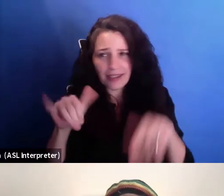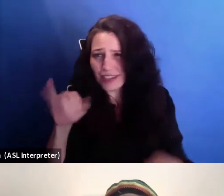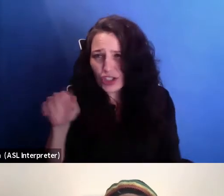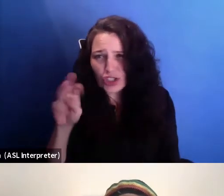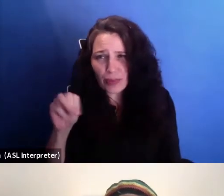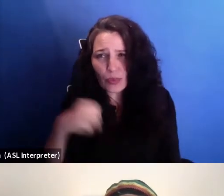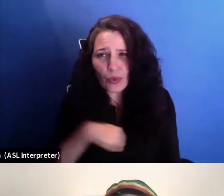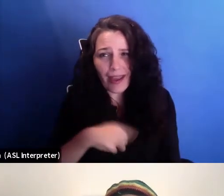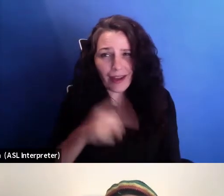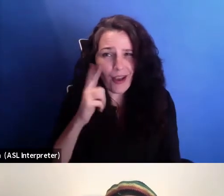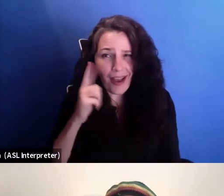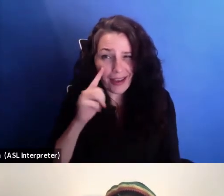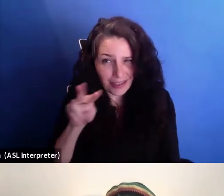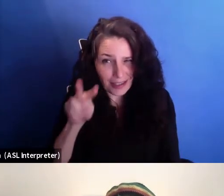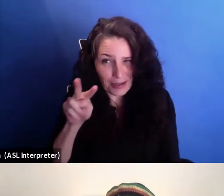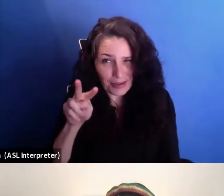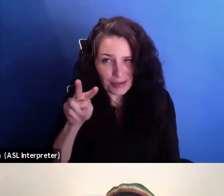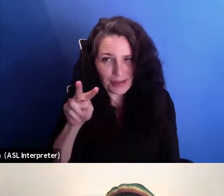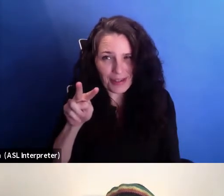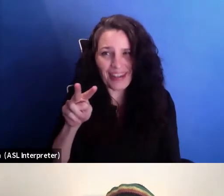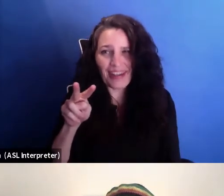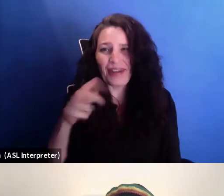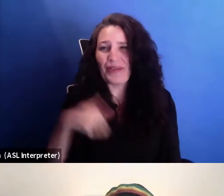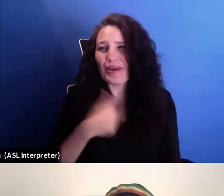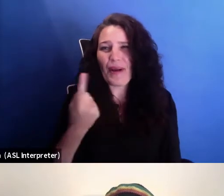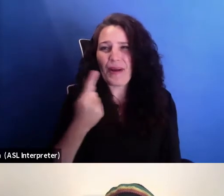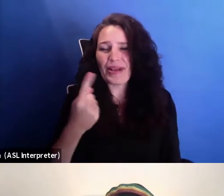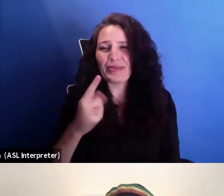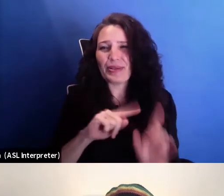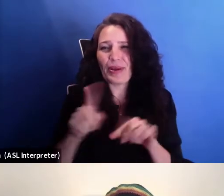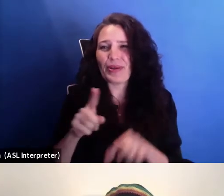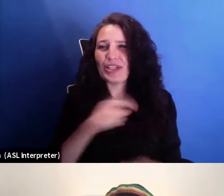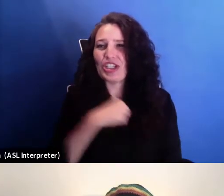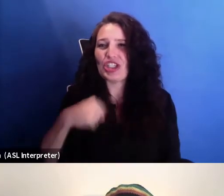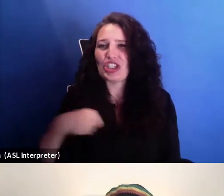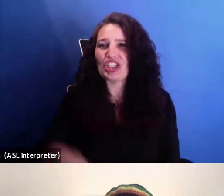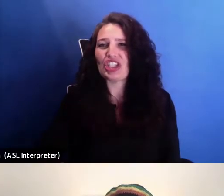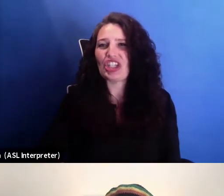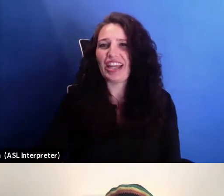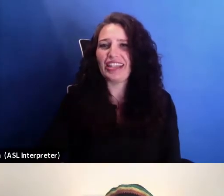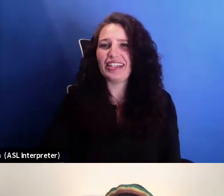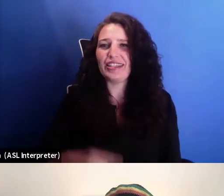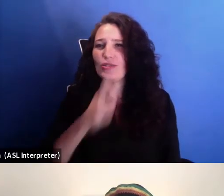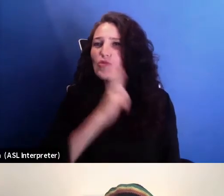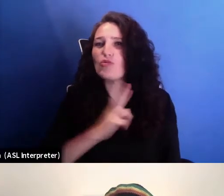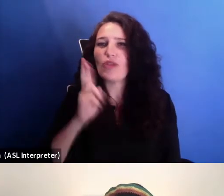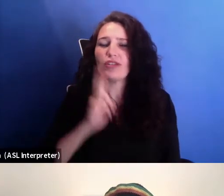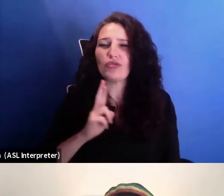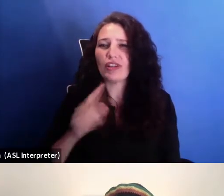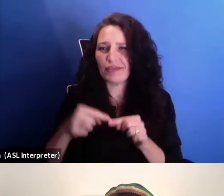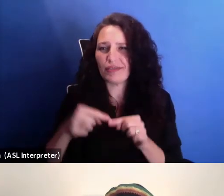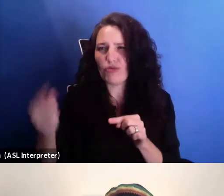across the street from the old Berkeley Rep and look at the stairs that you had to climb up to get into the sound booth and say, he's so strong.